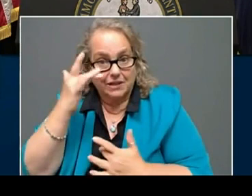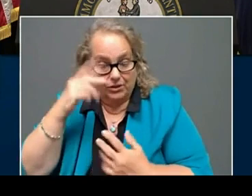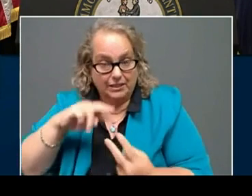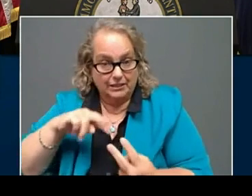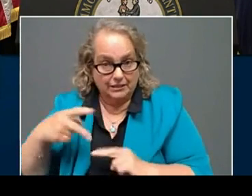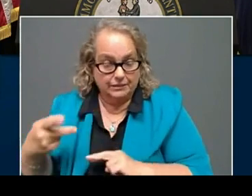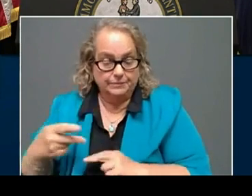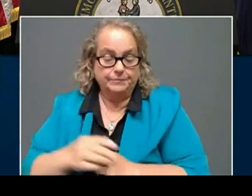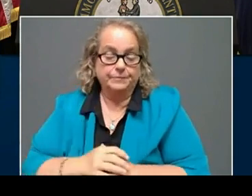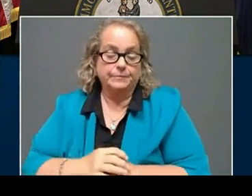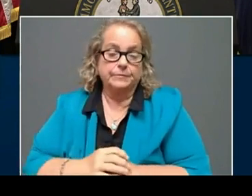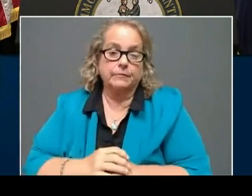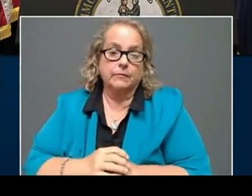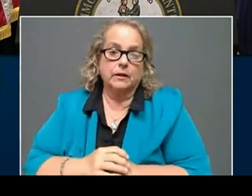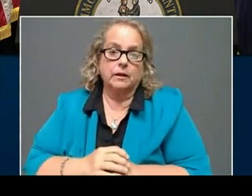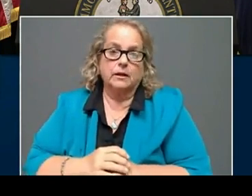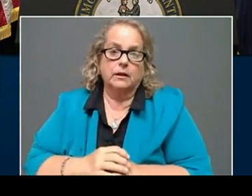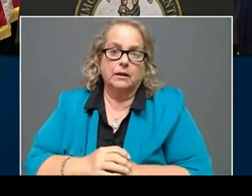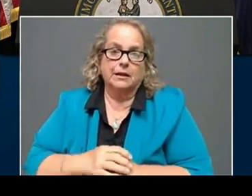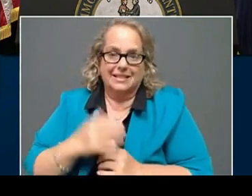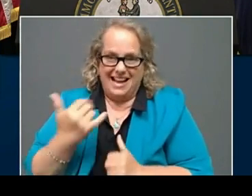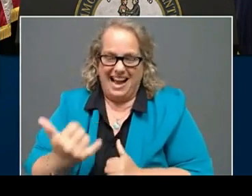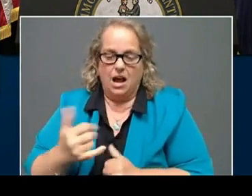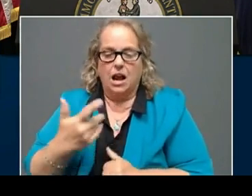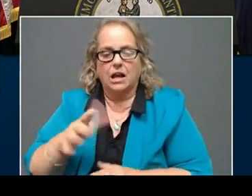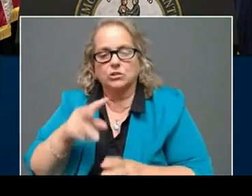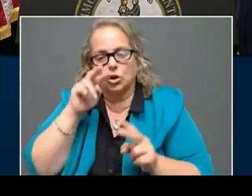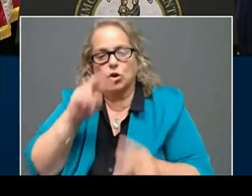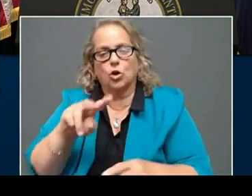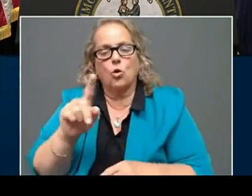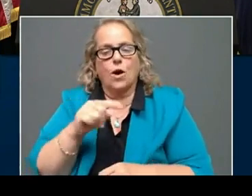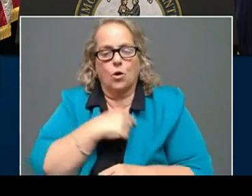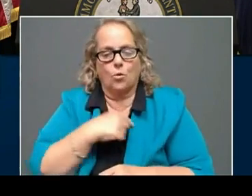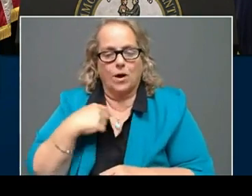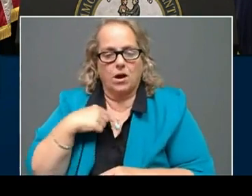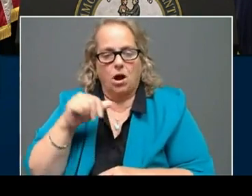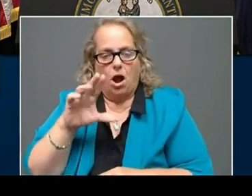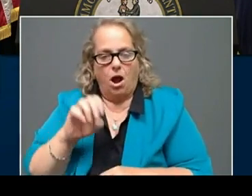So let's look at where we are on cases here in Kentucky and this is a direct